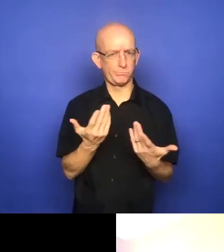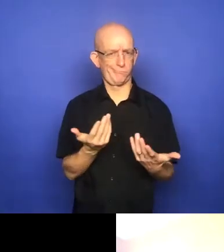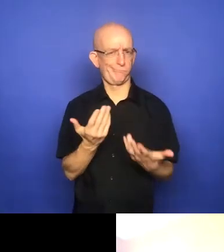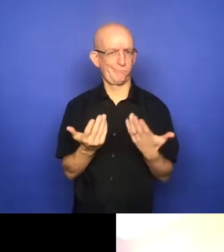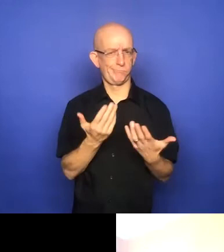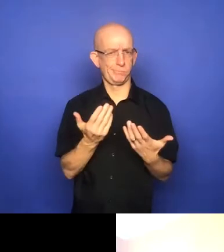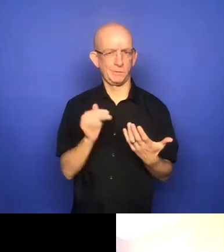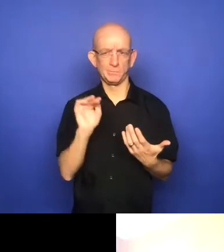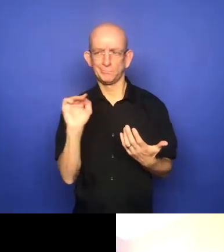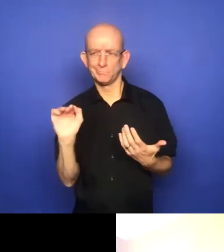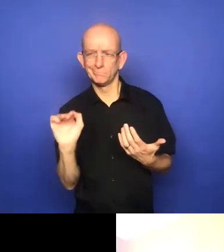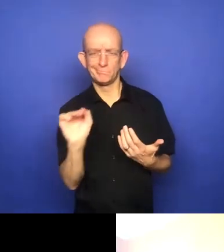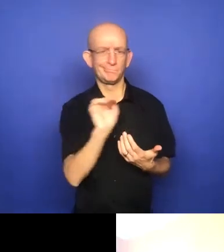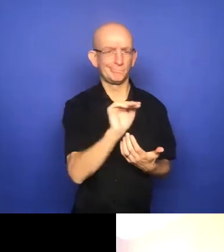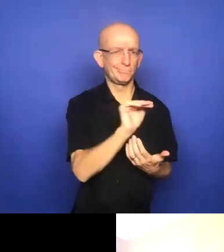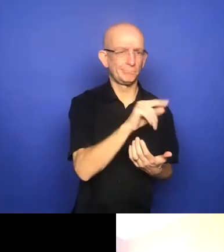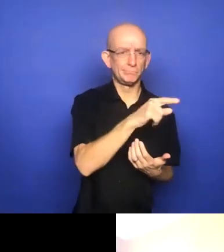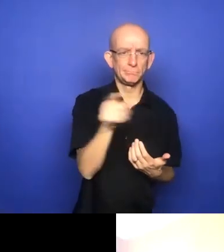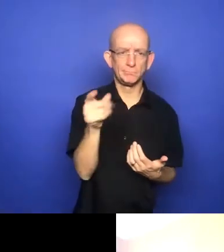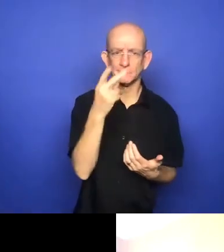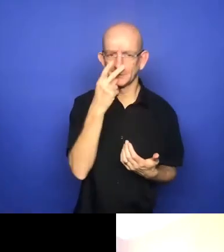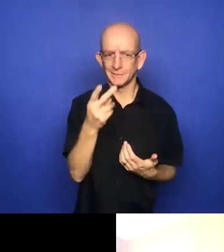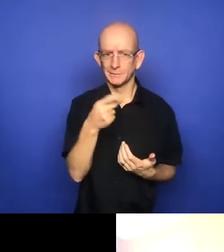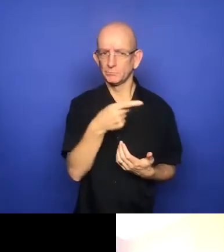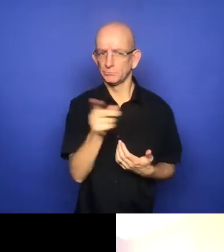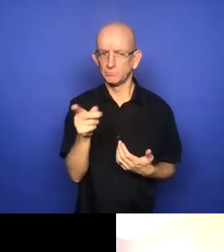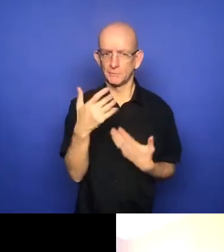contentious, especially among key stakeholders who